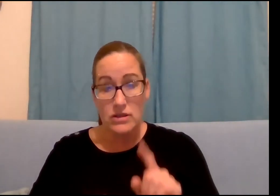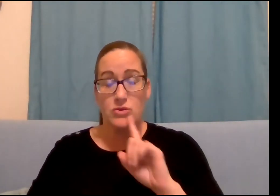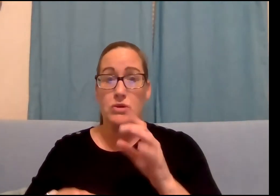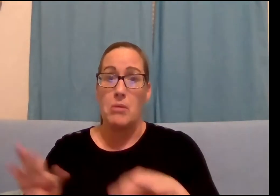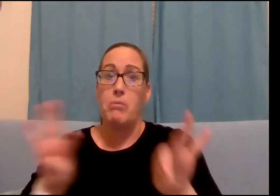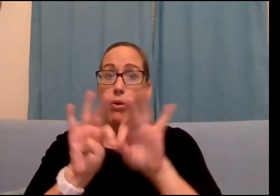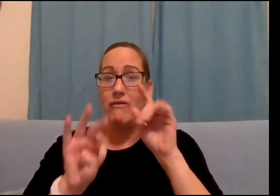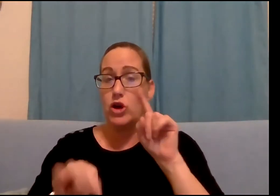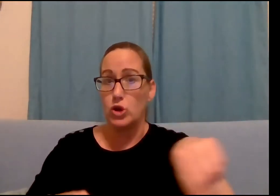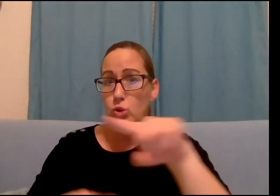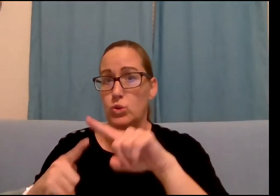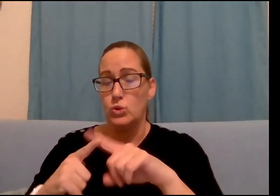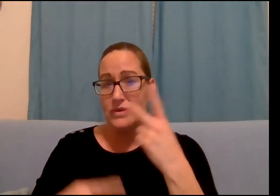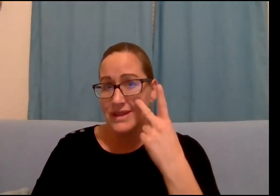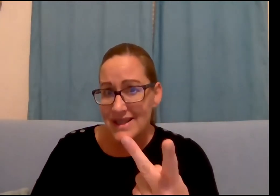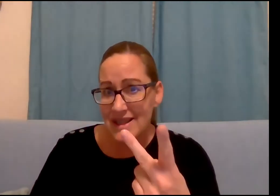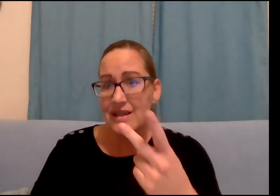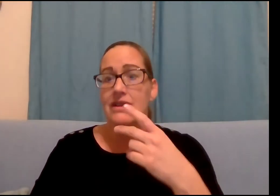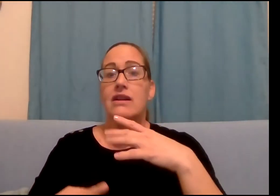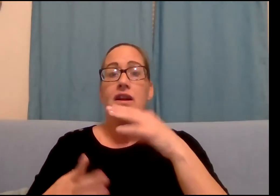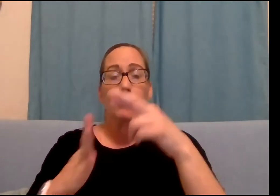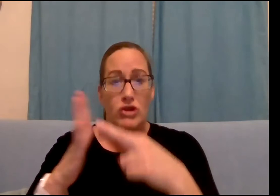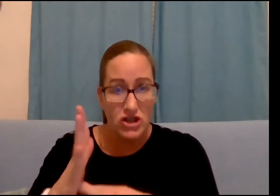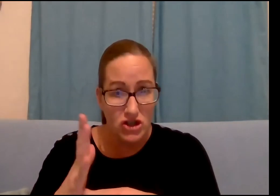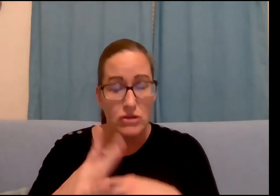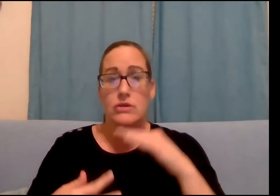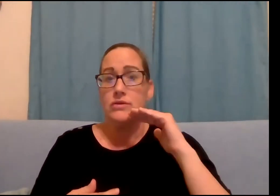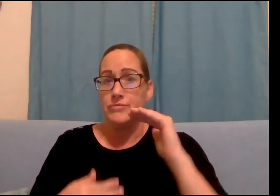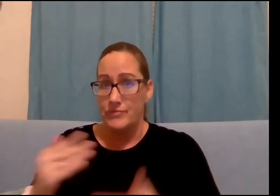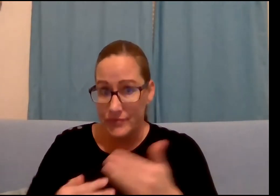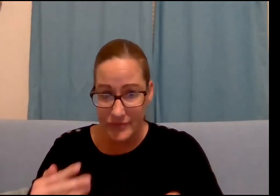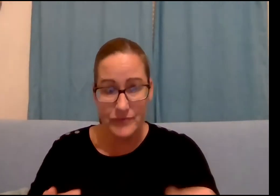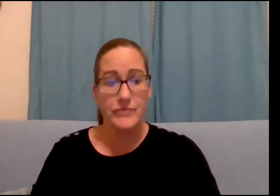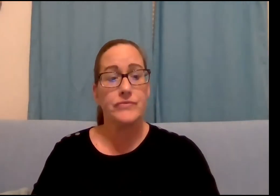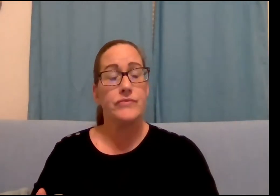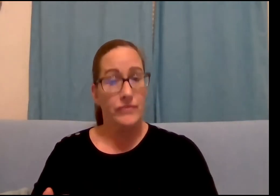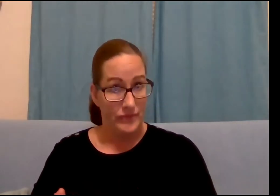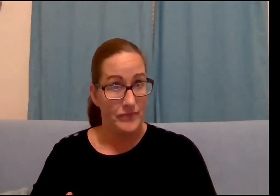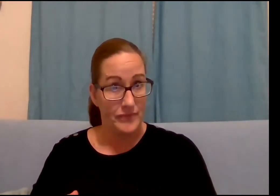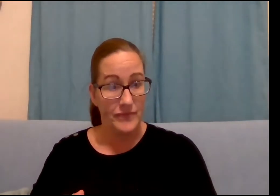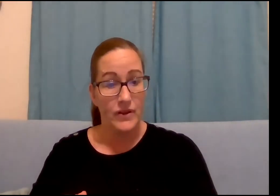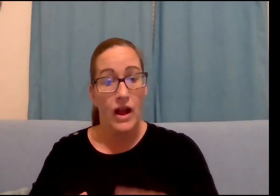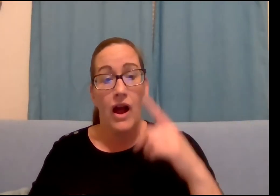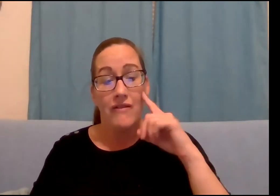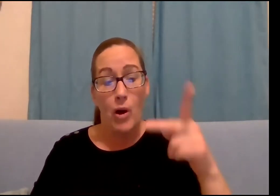It is important for you to see and register soon.